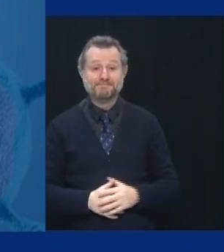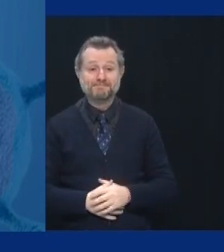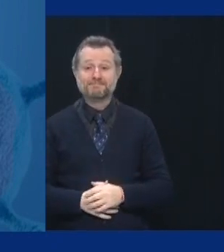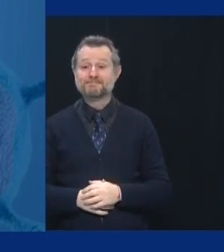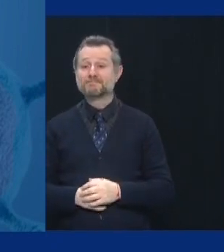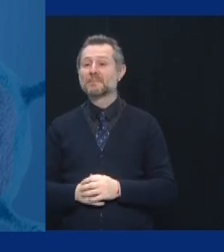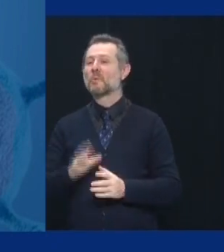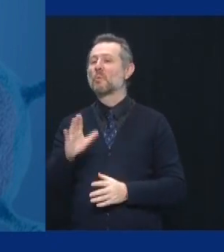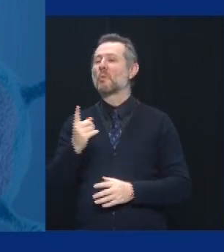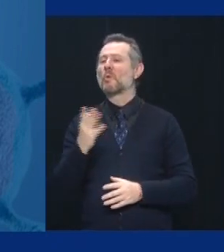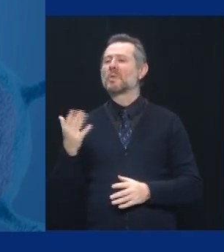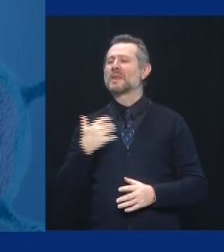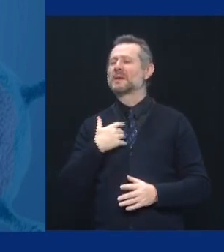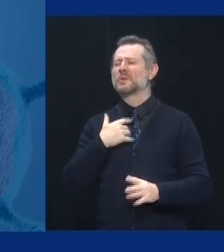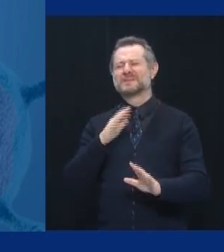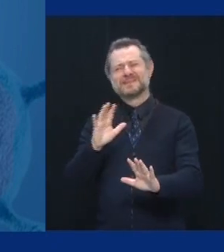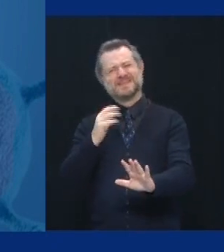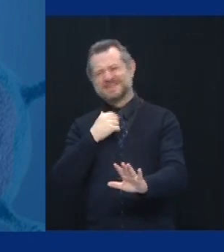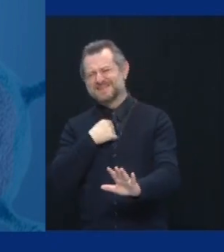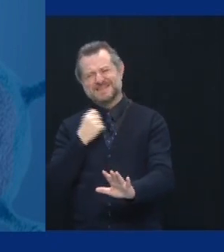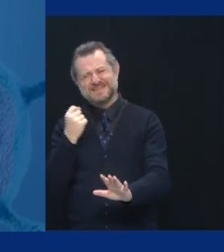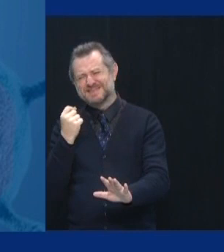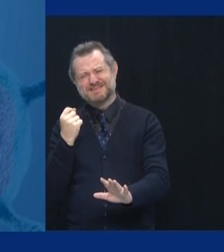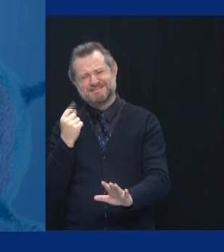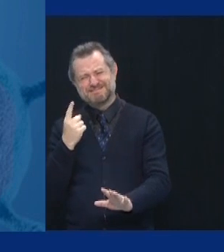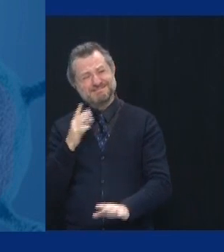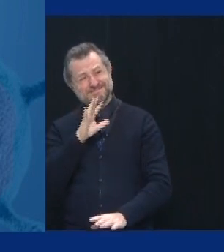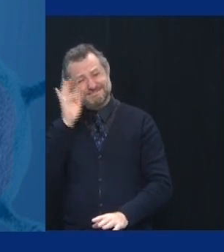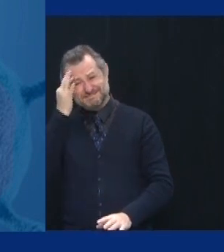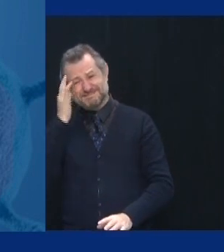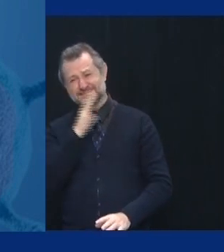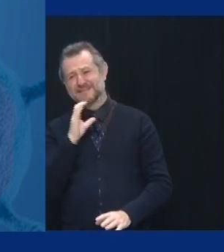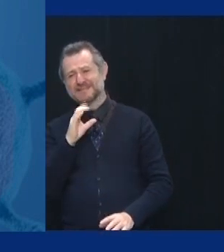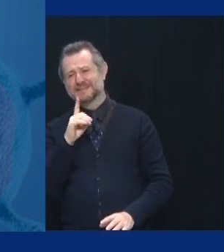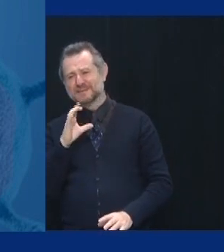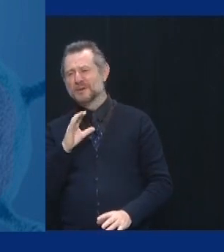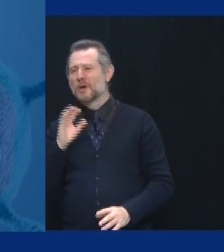INCREASED INFECTION RATE. AND THAT WOULD NOT BE GOOD.